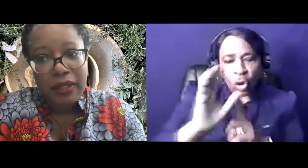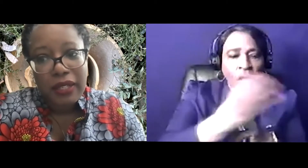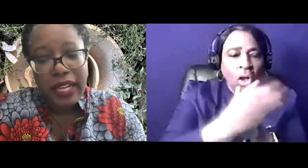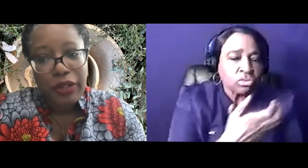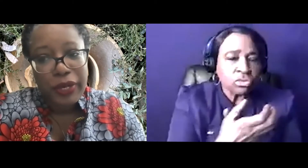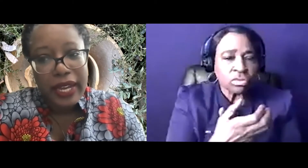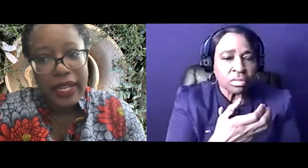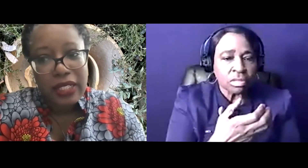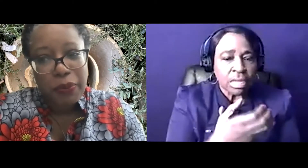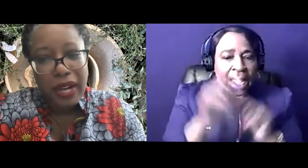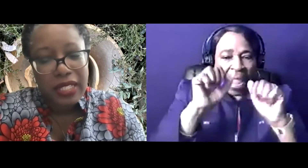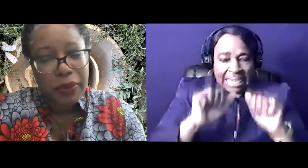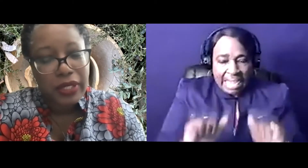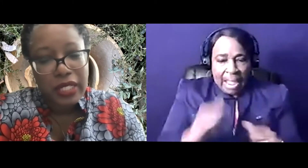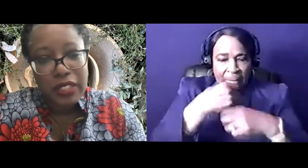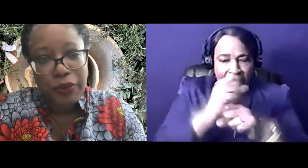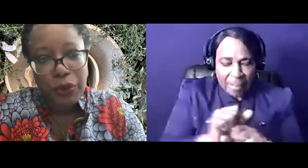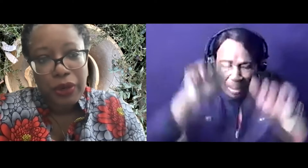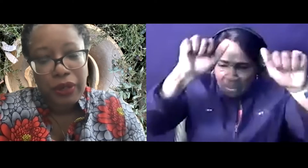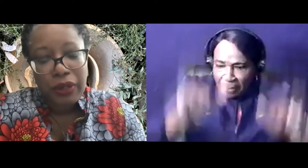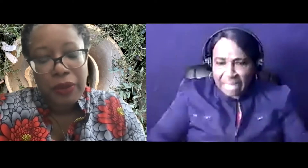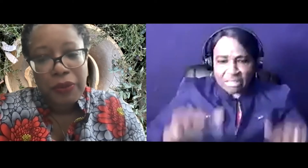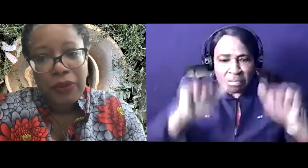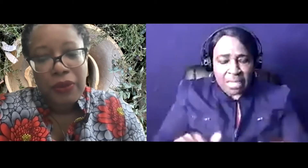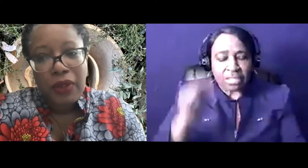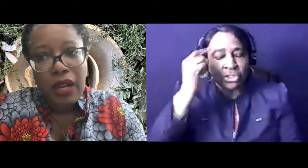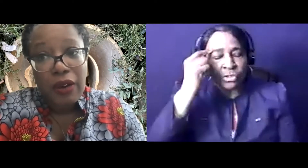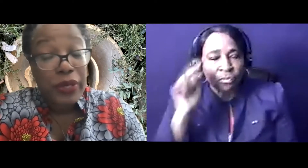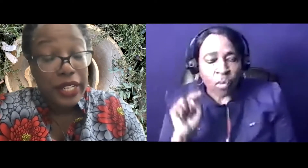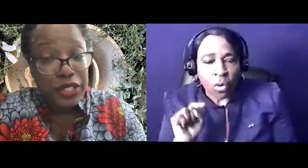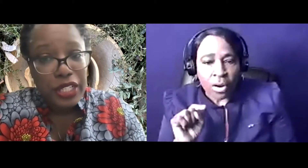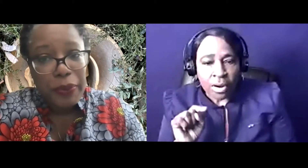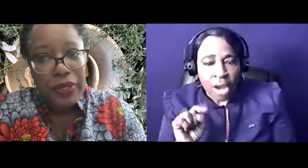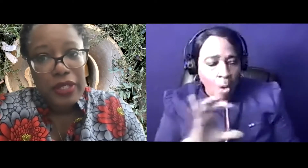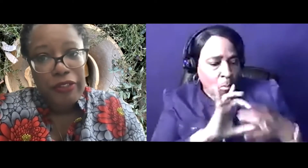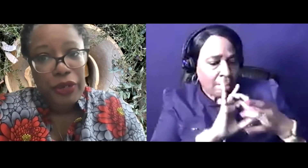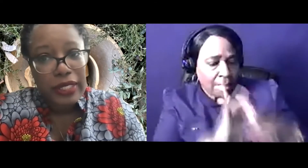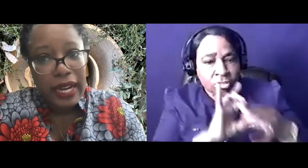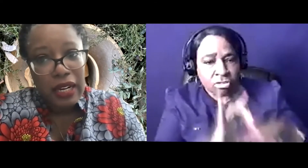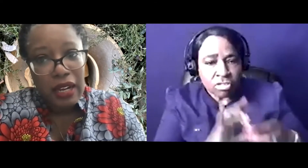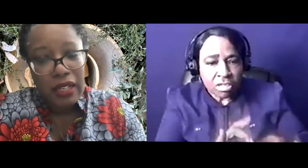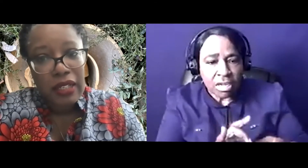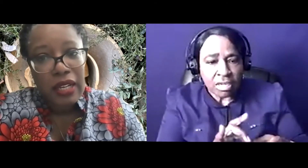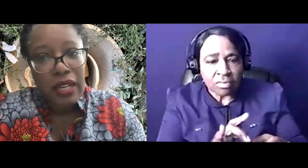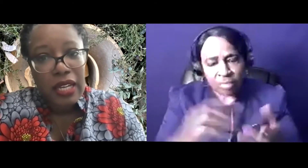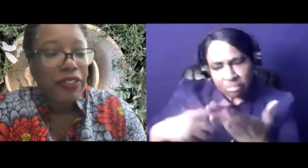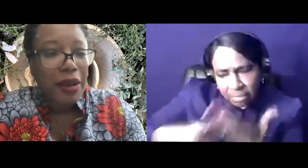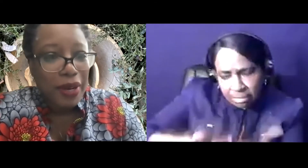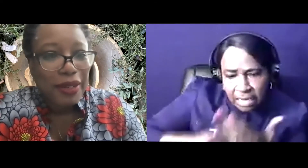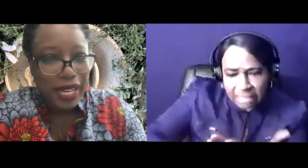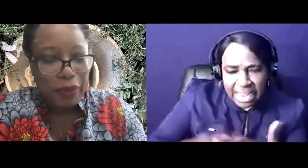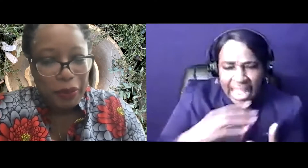can create possibilities for our relationships, for dialogue, even among Black people.